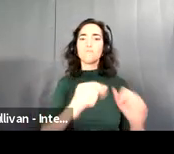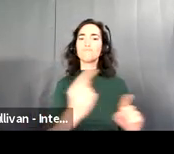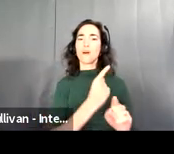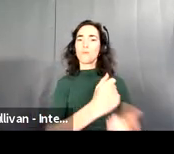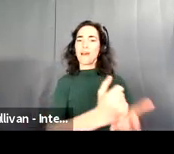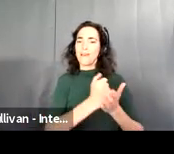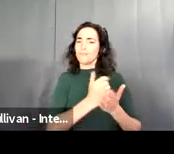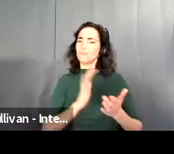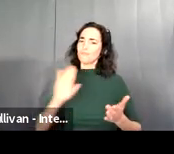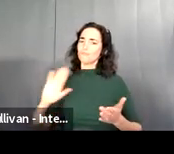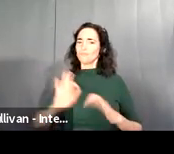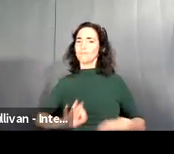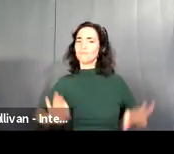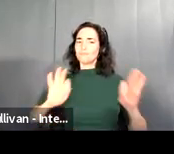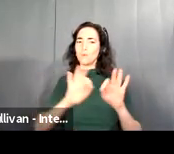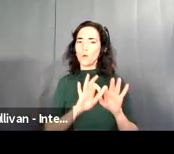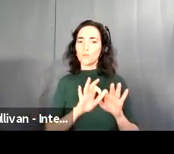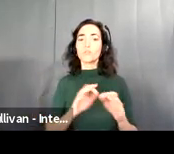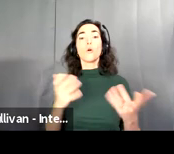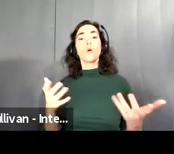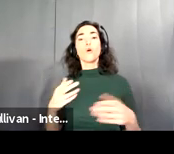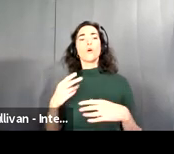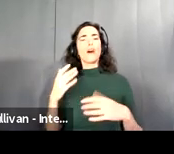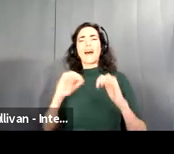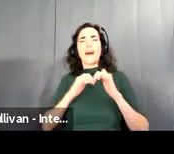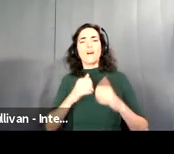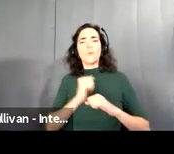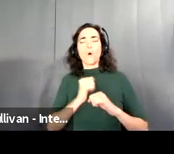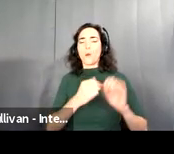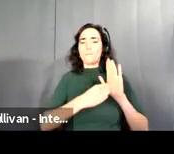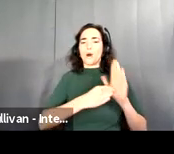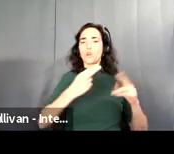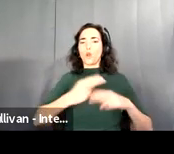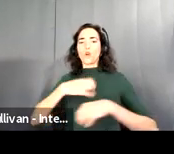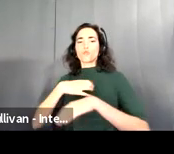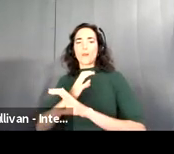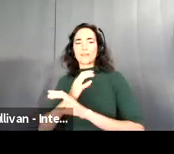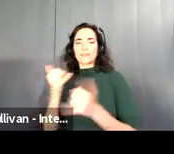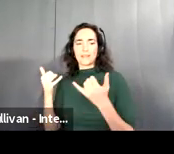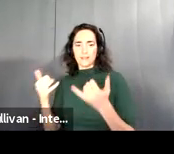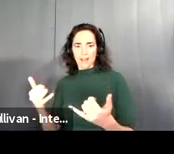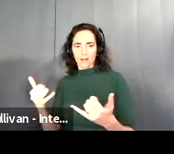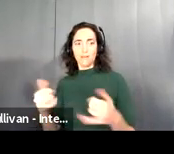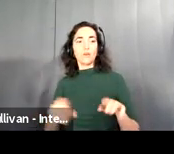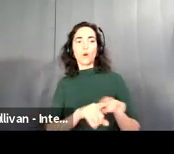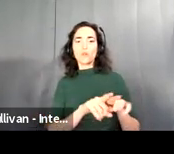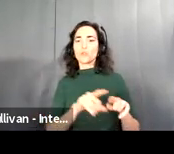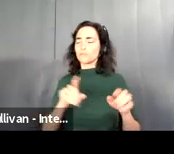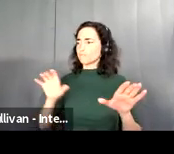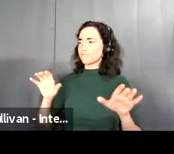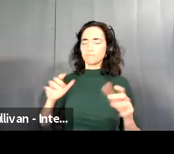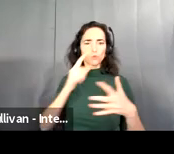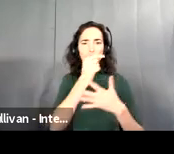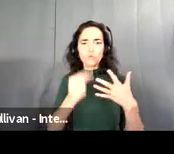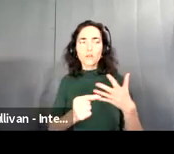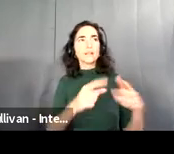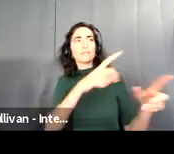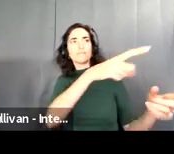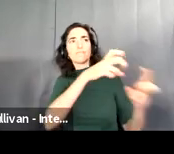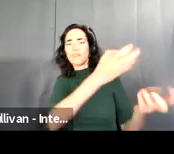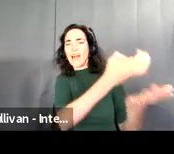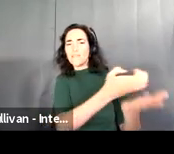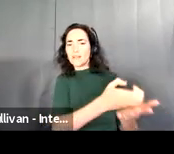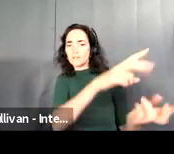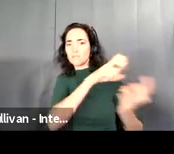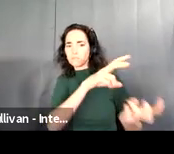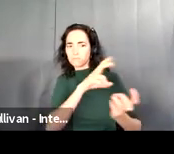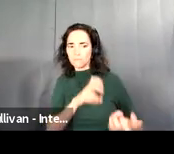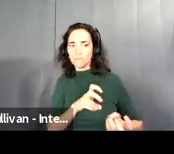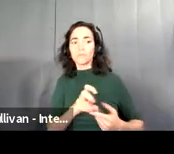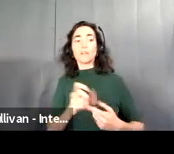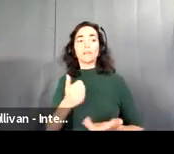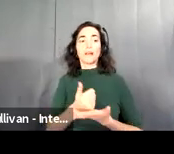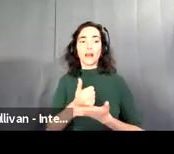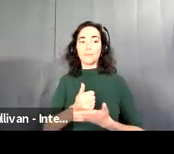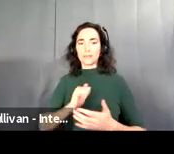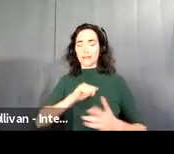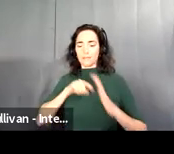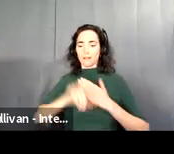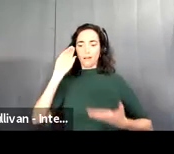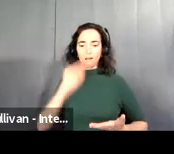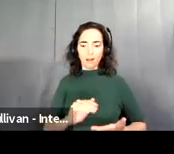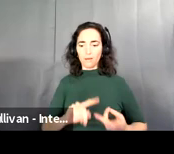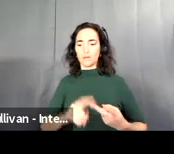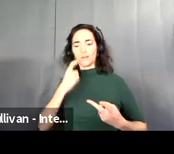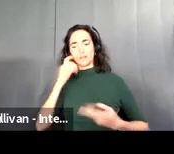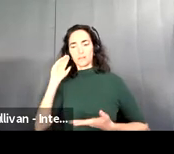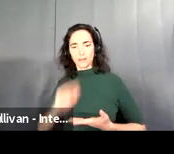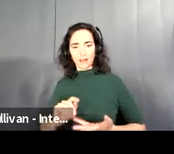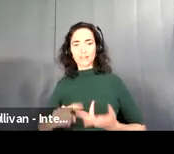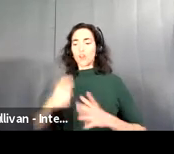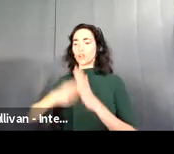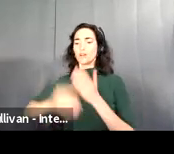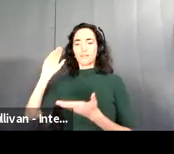The bridge center for hope utilizes the crisis now model and evidence based approach to crisis care that provides immediate help for those in distress, prevent suicide reduces costs, and the strain on emergency rooms, and prisons.